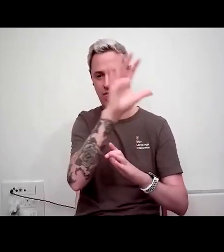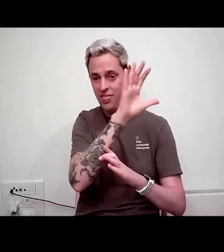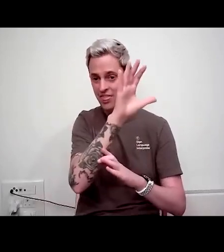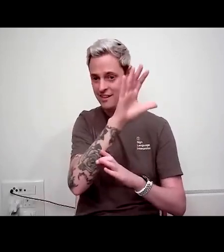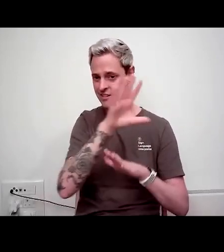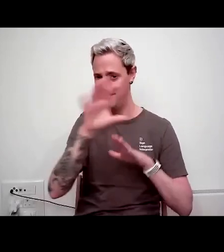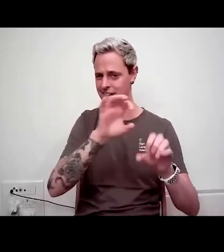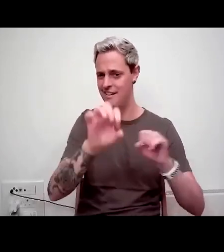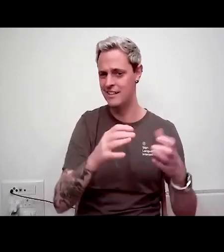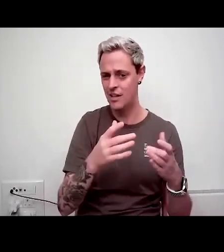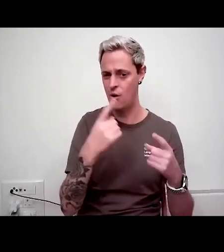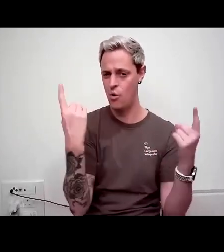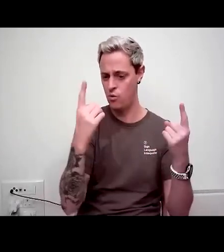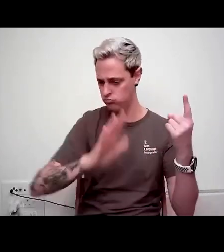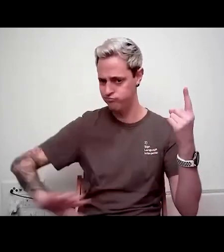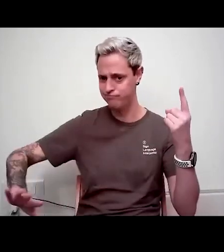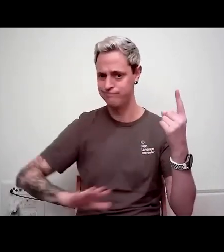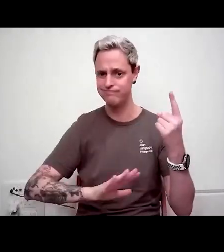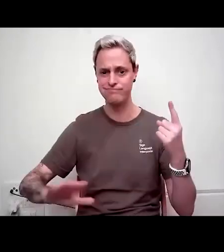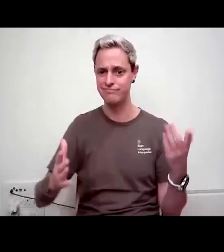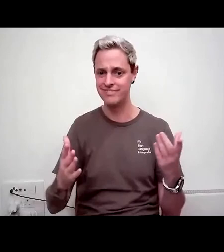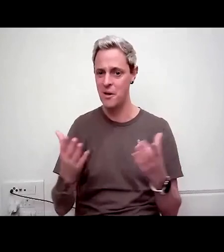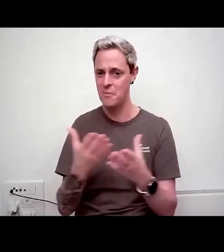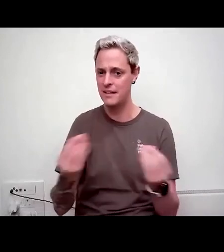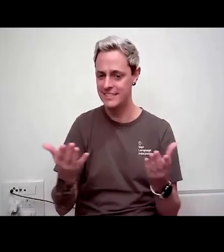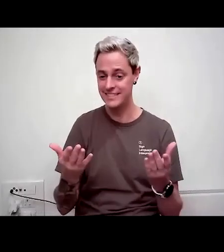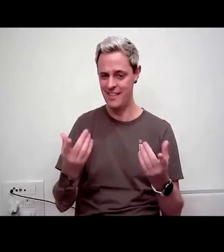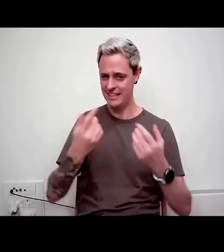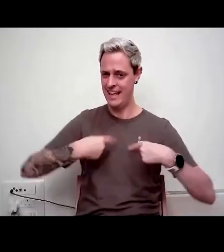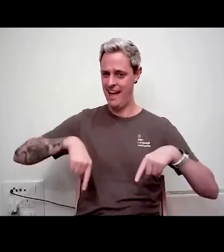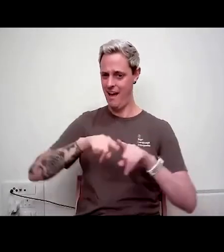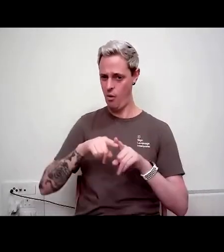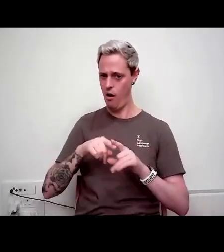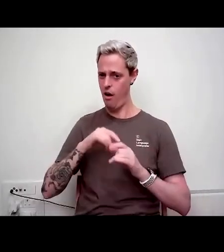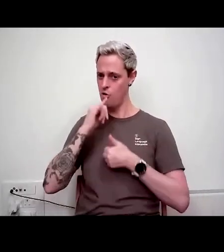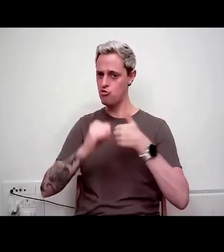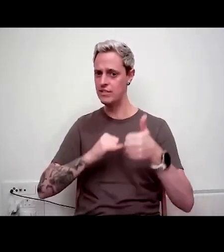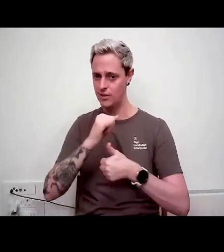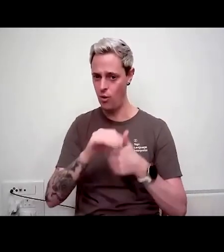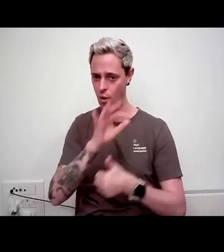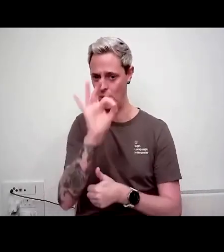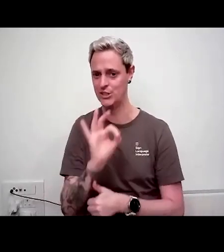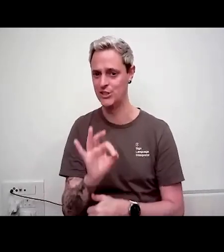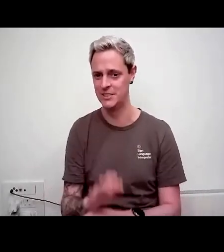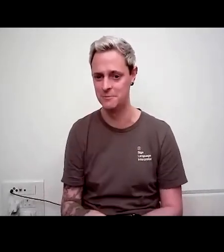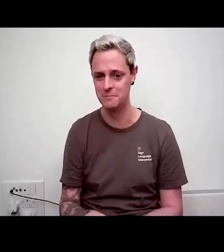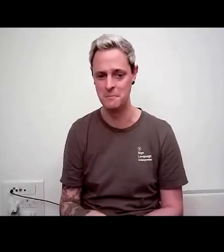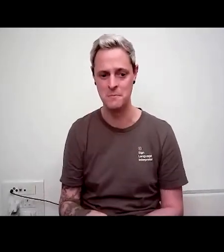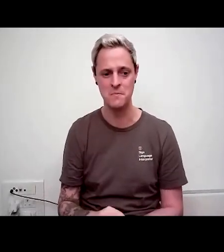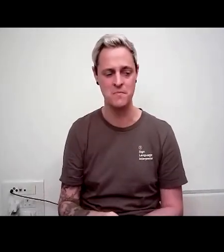Who's taking part? I think those are some critical questions that we need to ask, and that brings me to next steps.